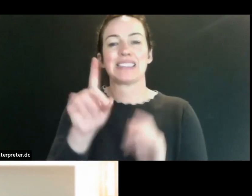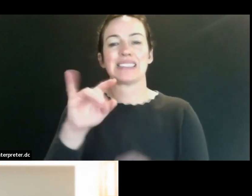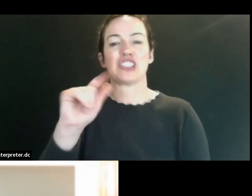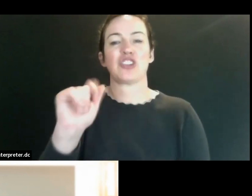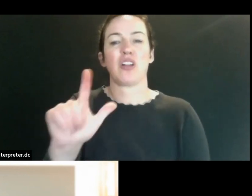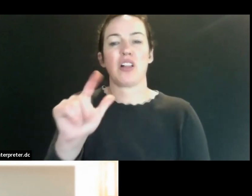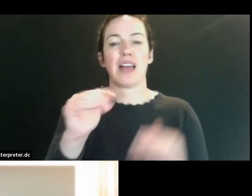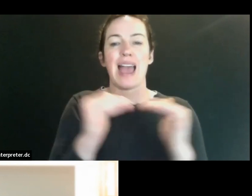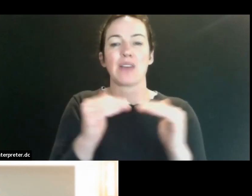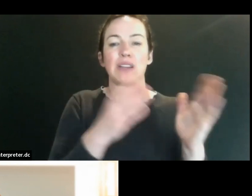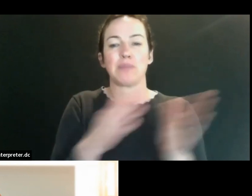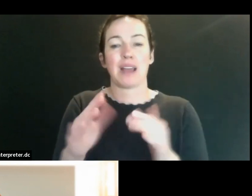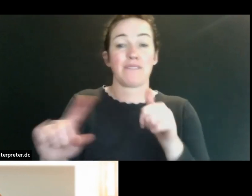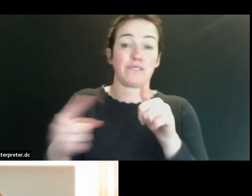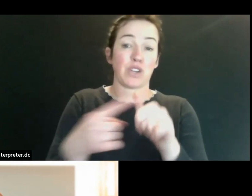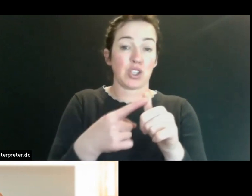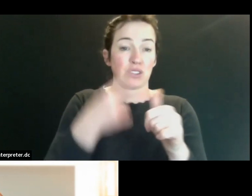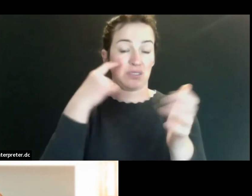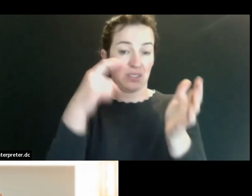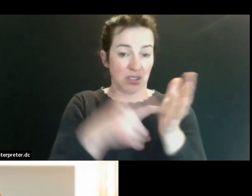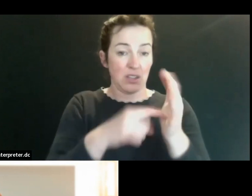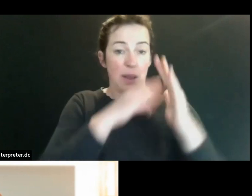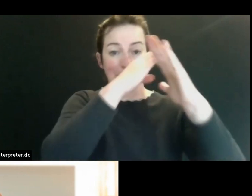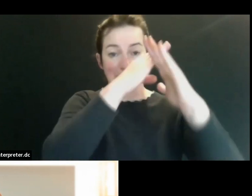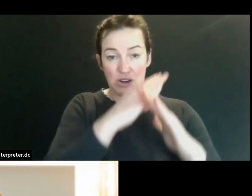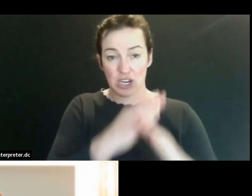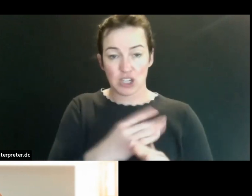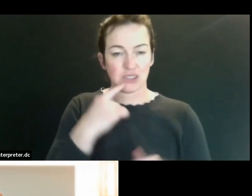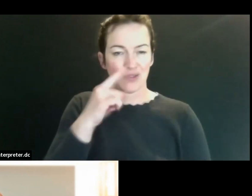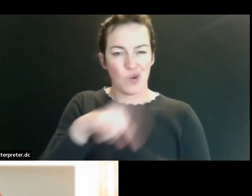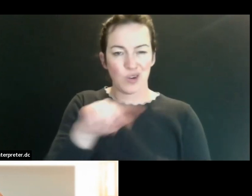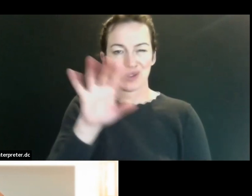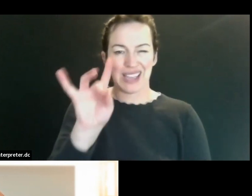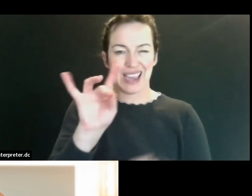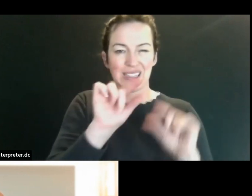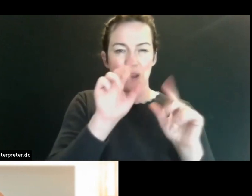identify the digital equity barriers for the 8 covered populations, and then, you know,